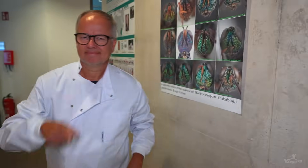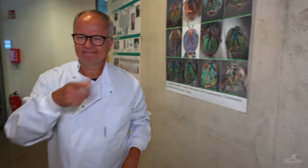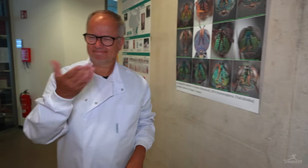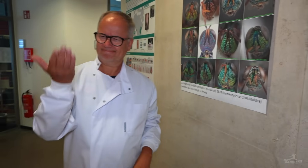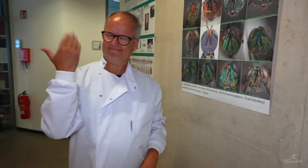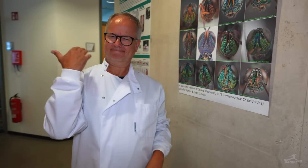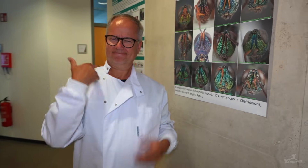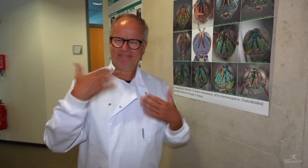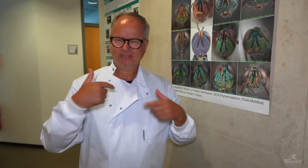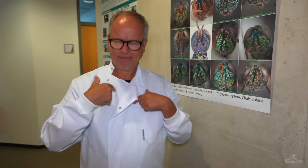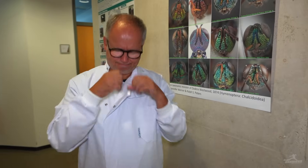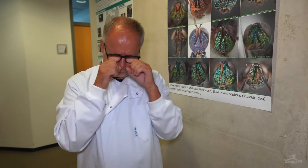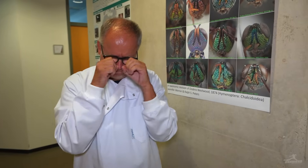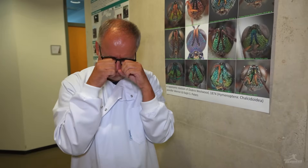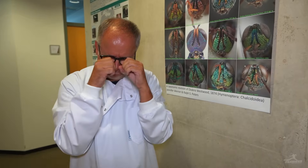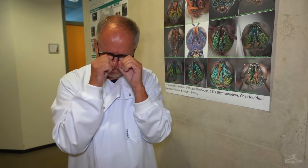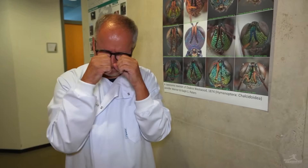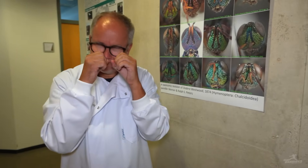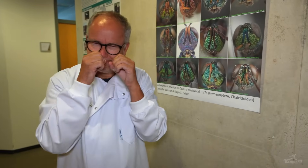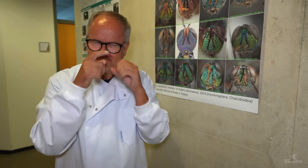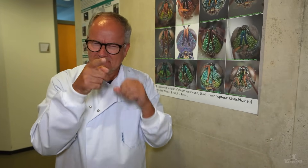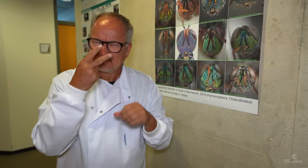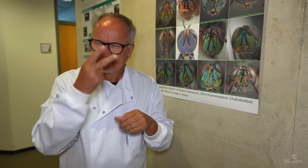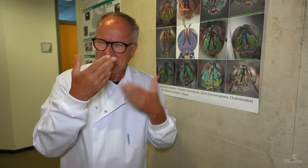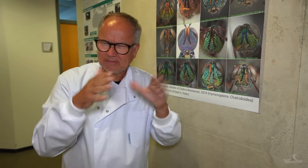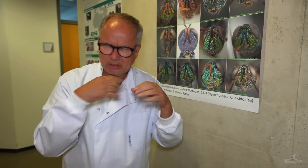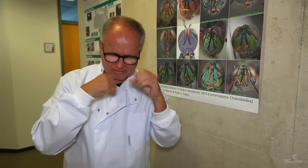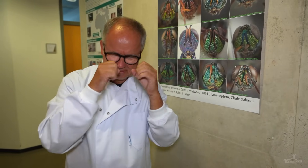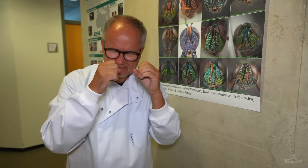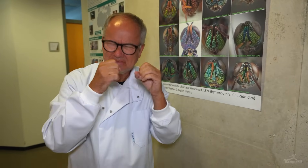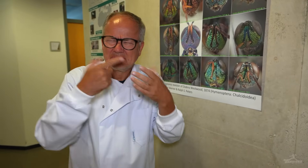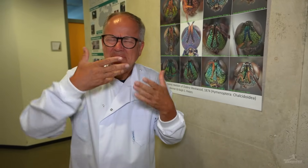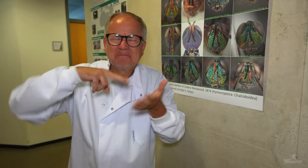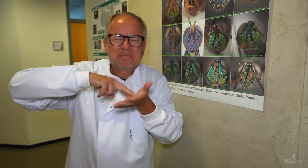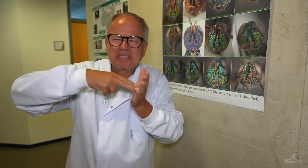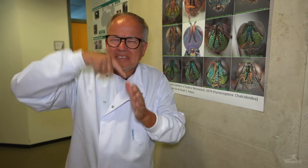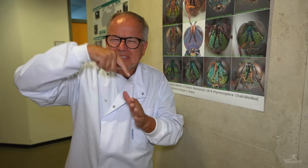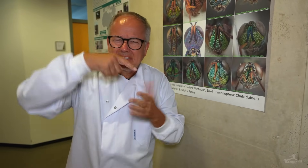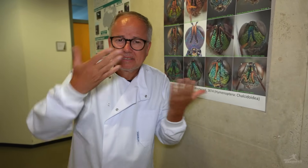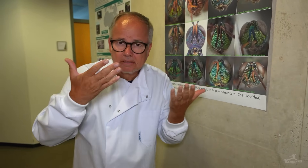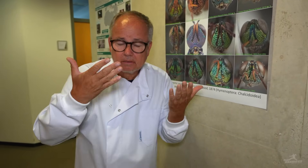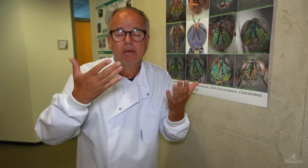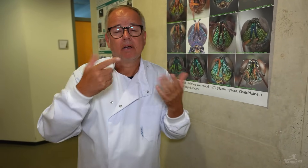You just saw me looking through my microscope, what’s the purpose of that?